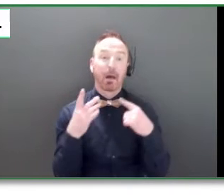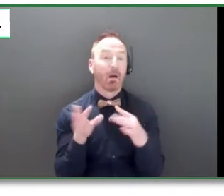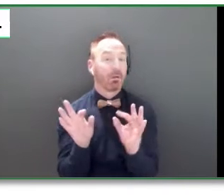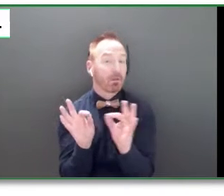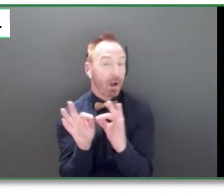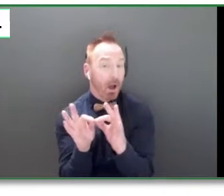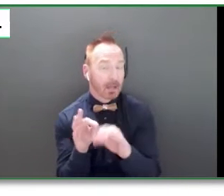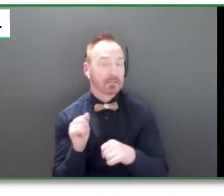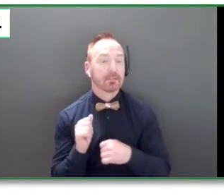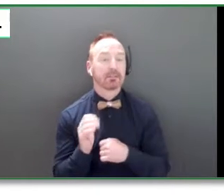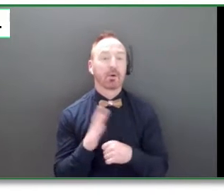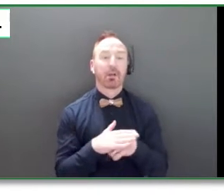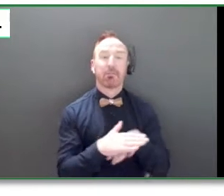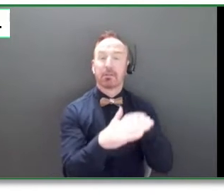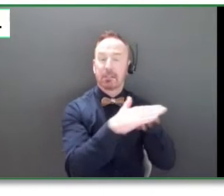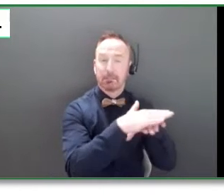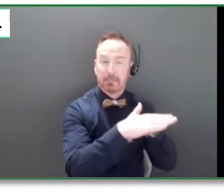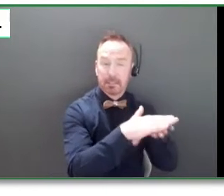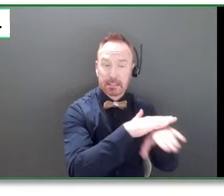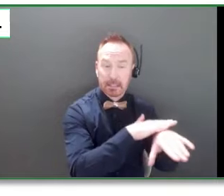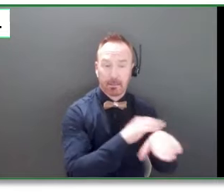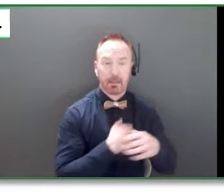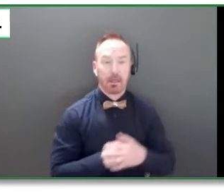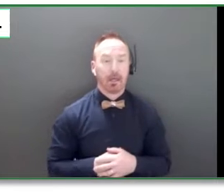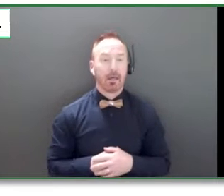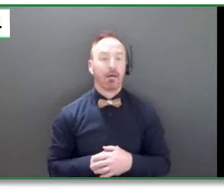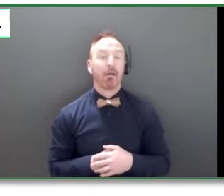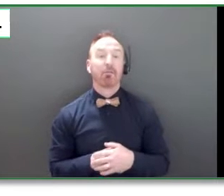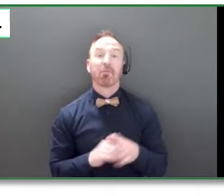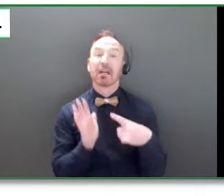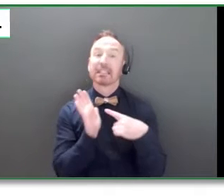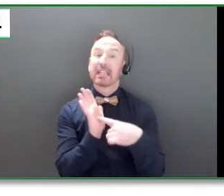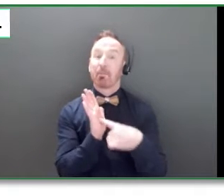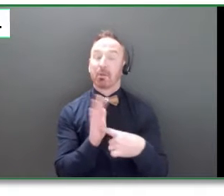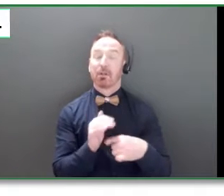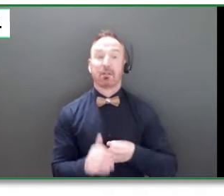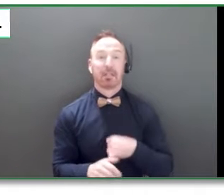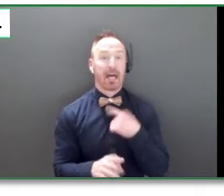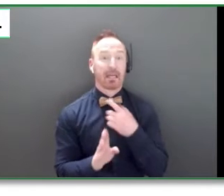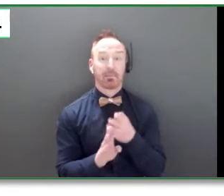Examples that may or may not have been brought up already: